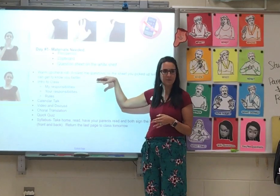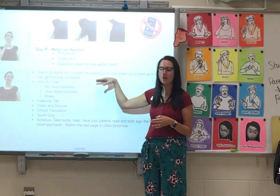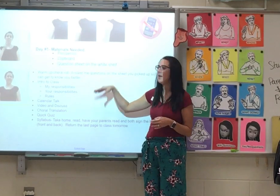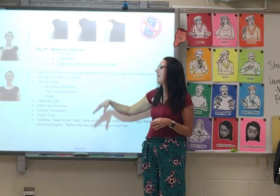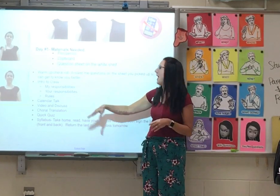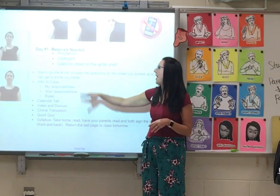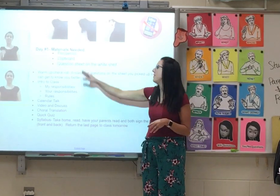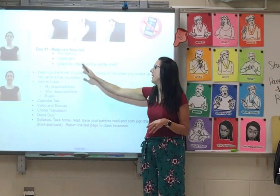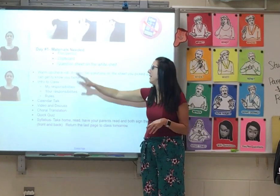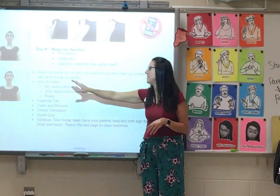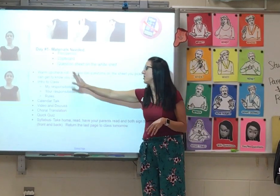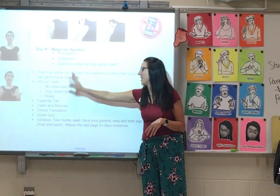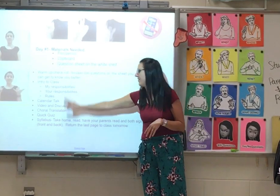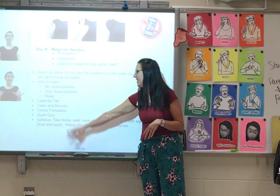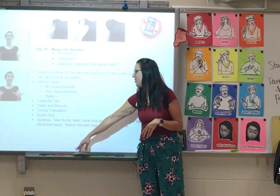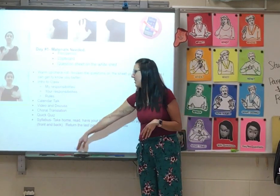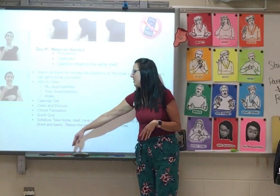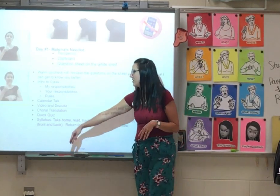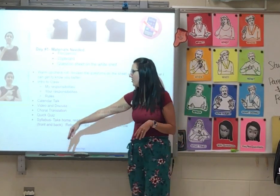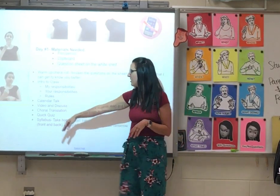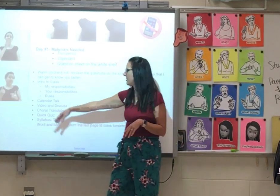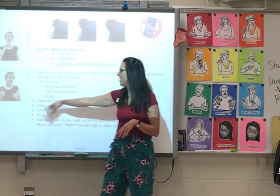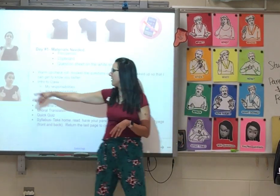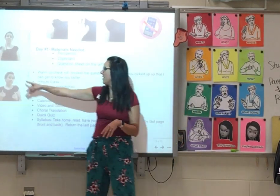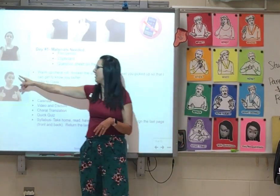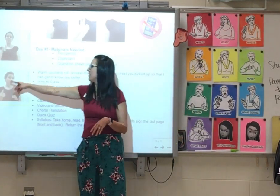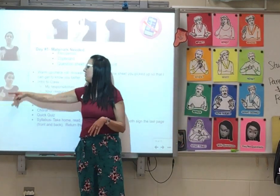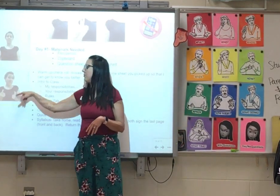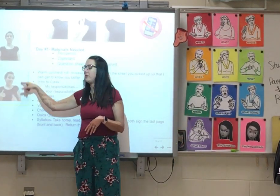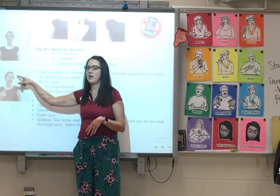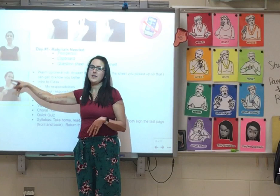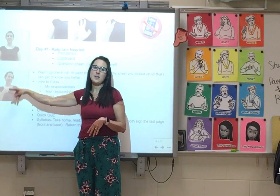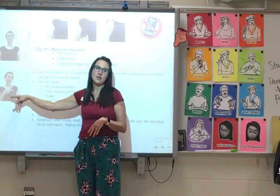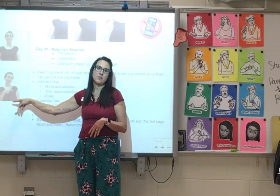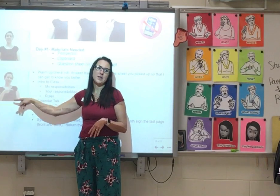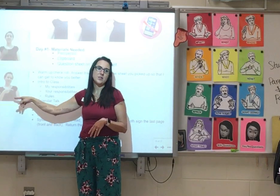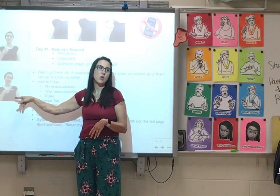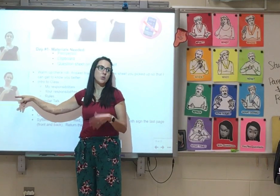and then it's just kind of an agenda so this this little phrase here means what